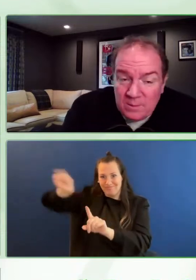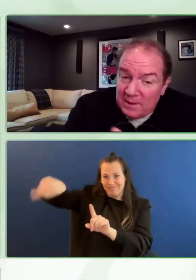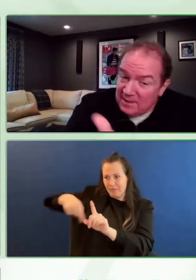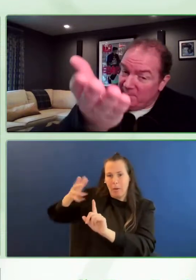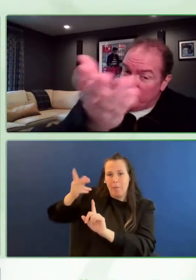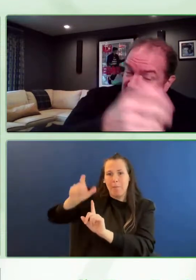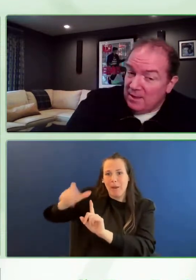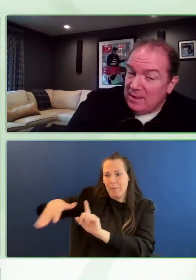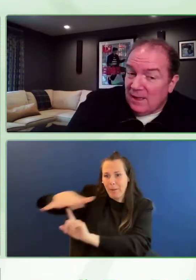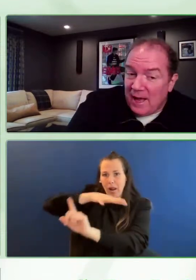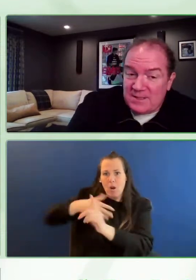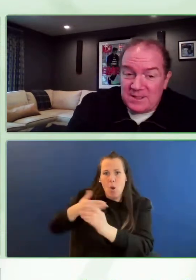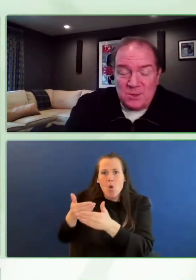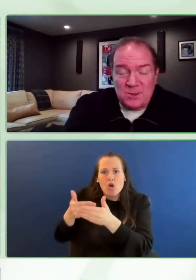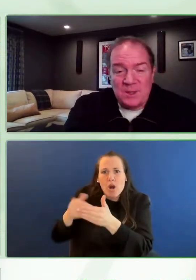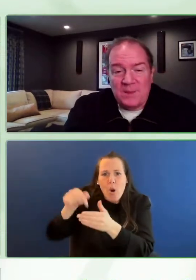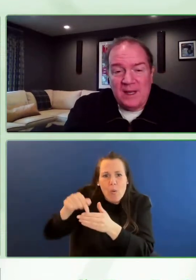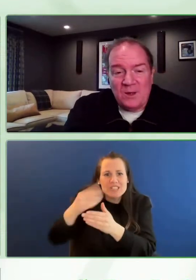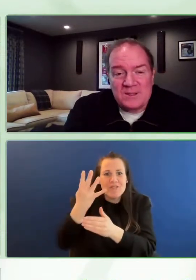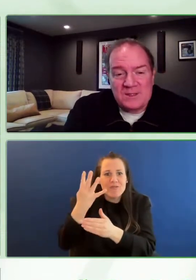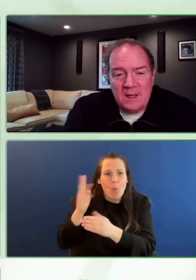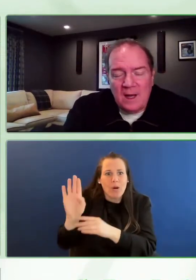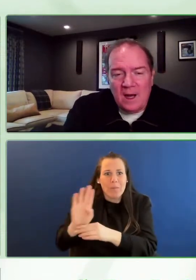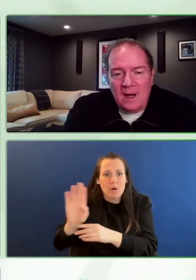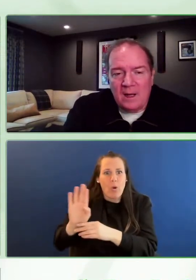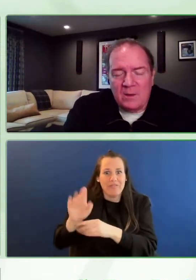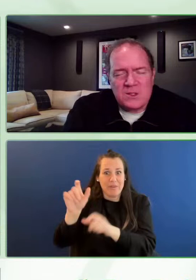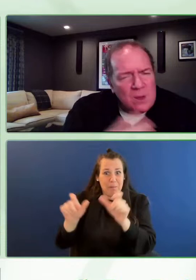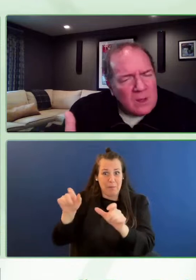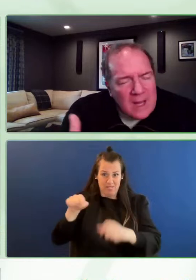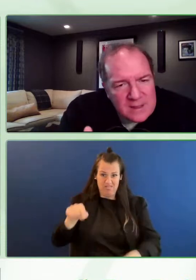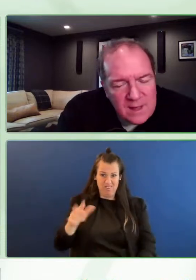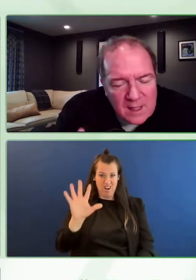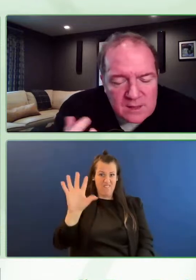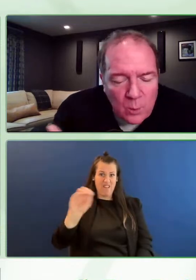well, you need glasses or something else. There are lots of things.